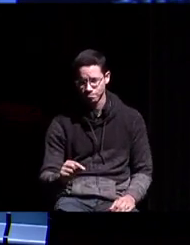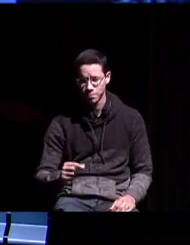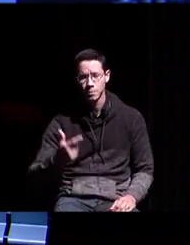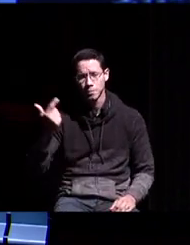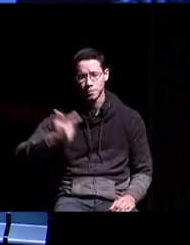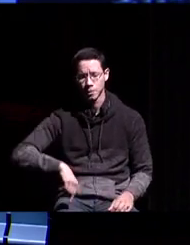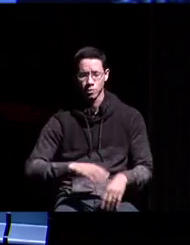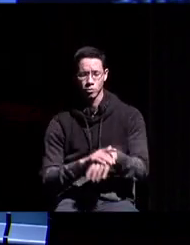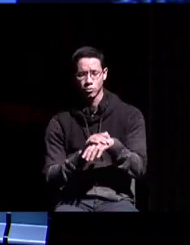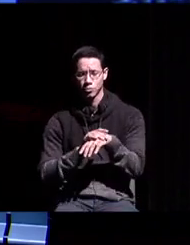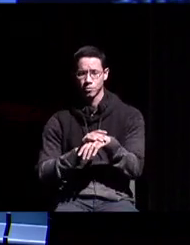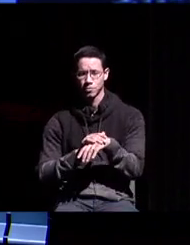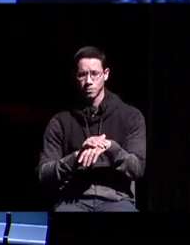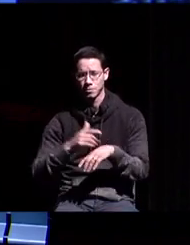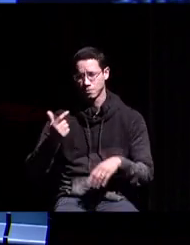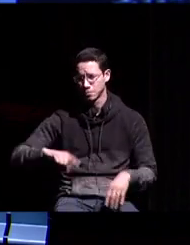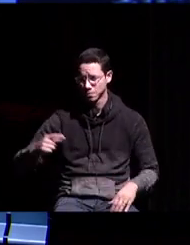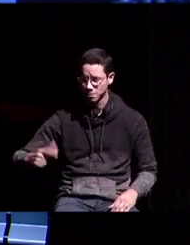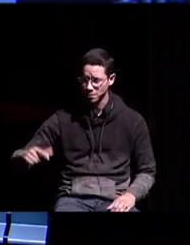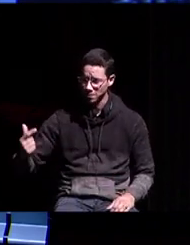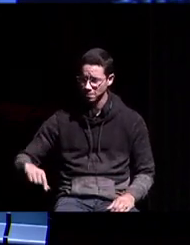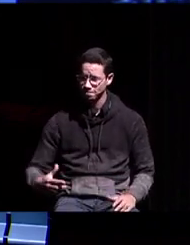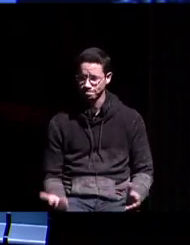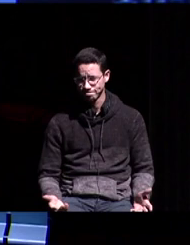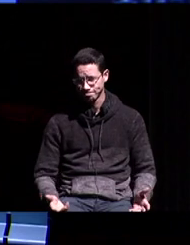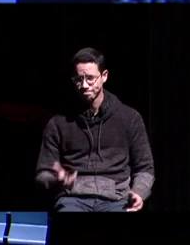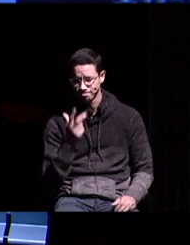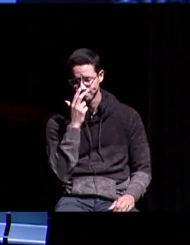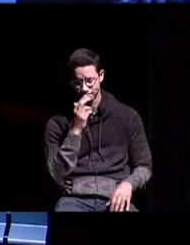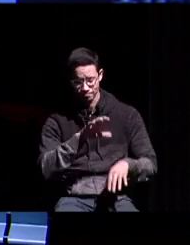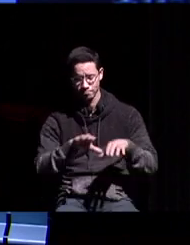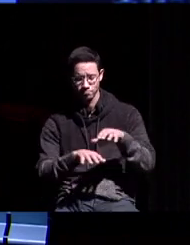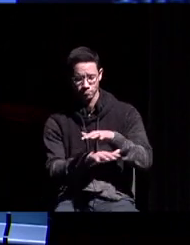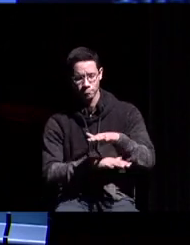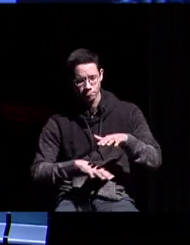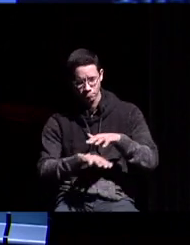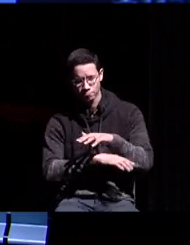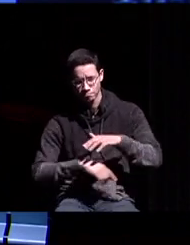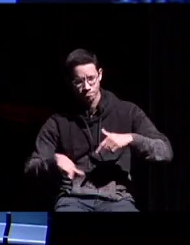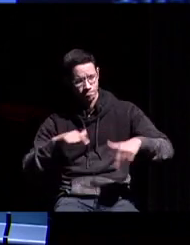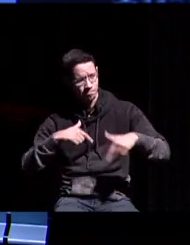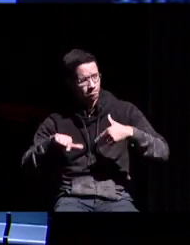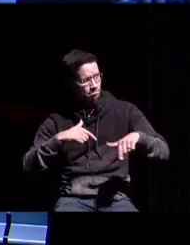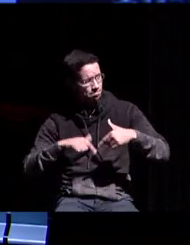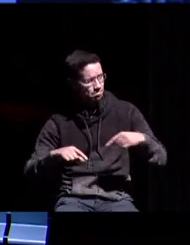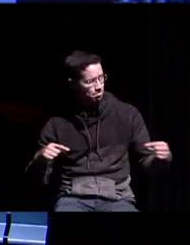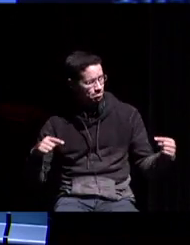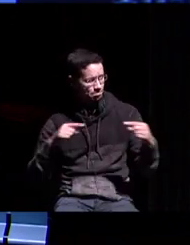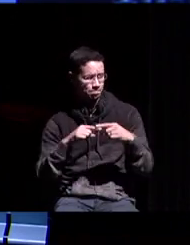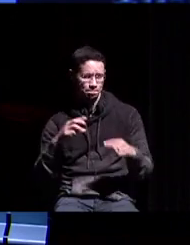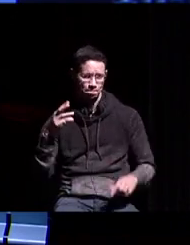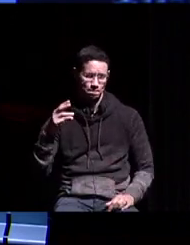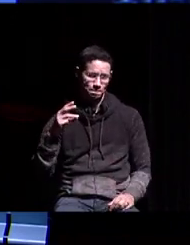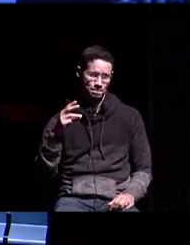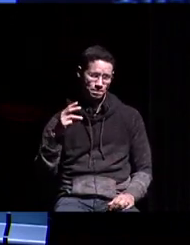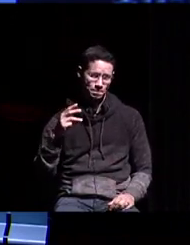These are characteristics of deep precariousness of employment connected to these workers being outsourced.